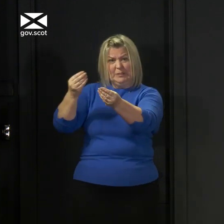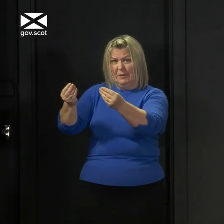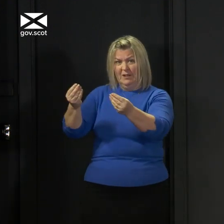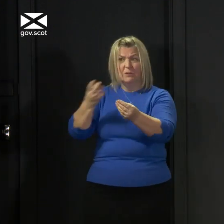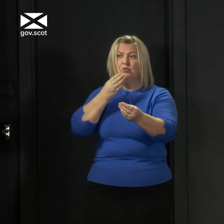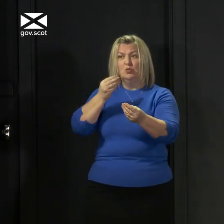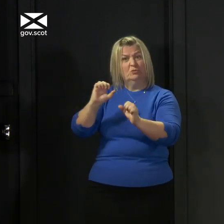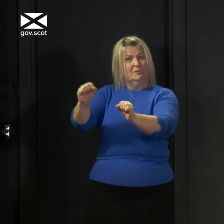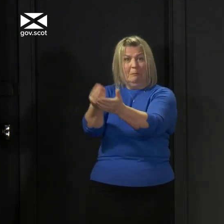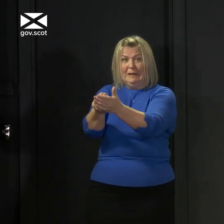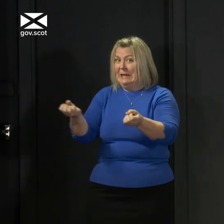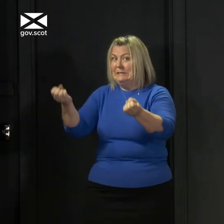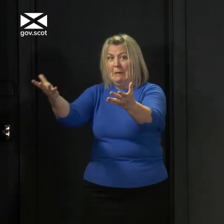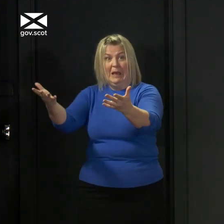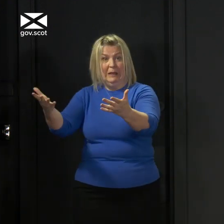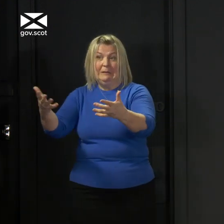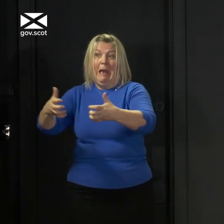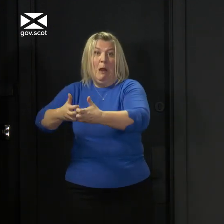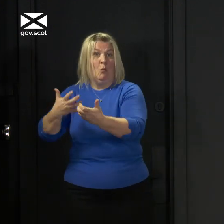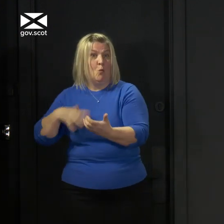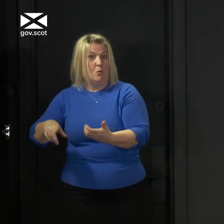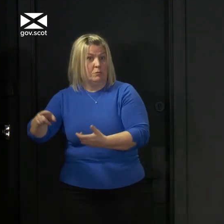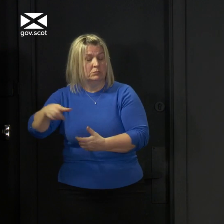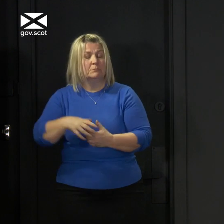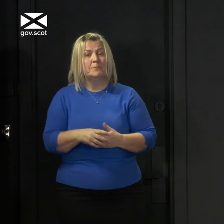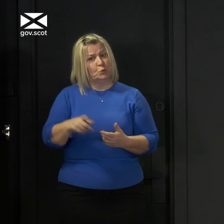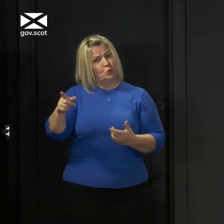authorities as necessary and you know as with so much of what we're doing right